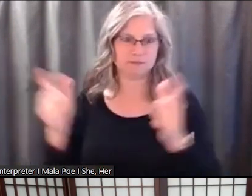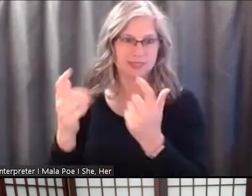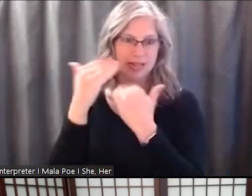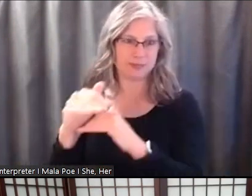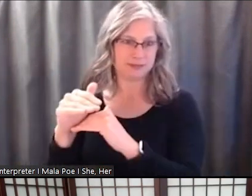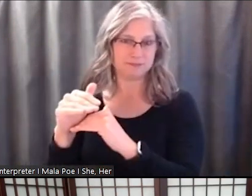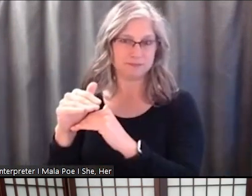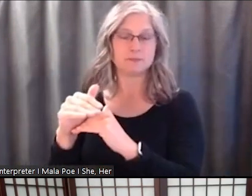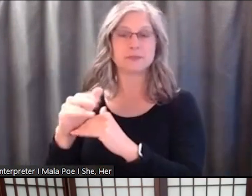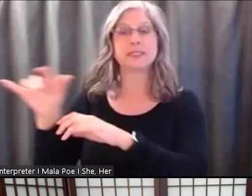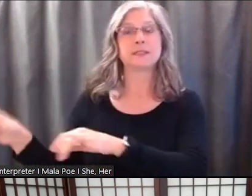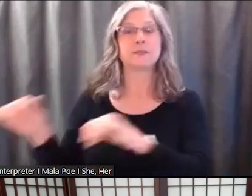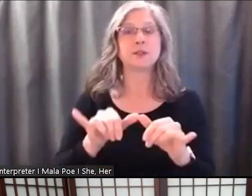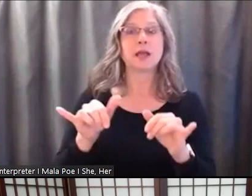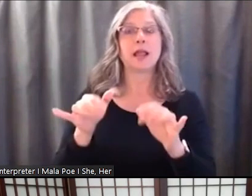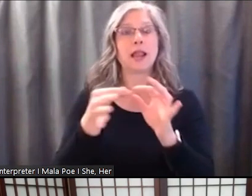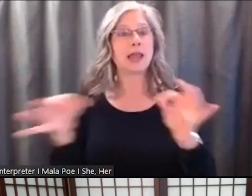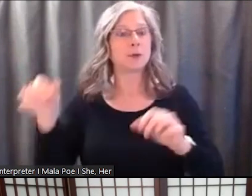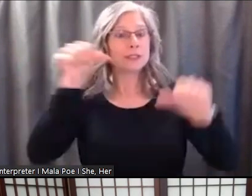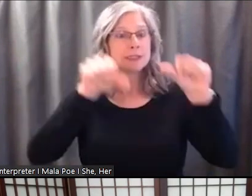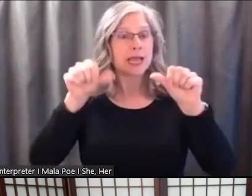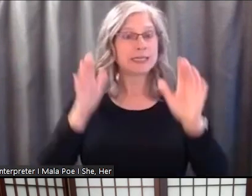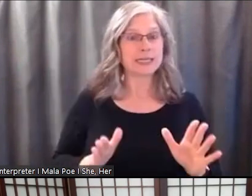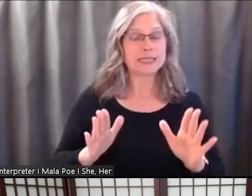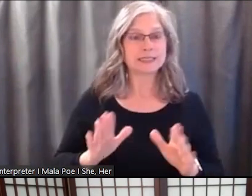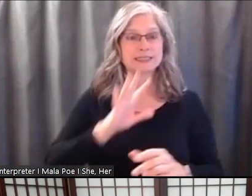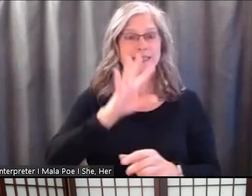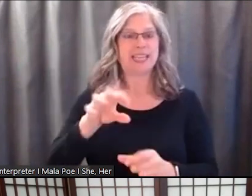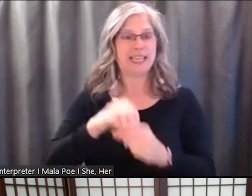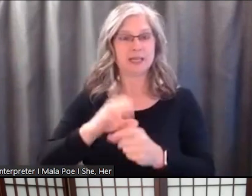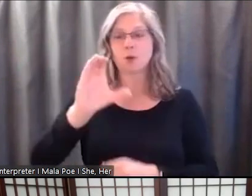Similarly, language scientists who operate within a colonial frame of native speakerism are